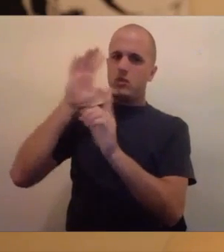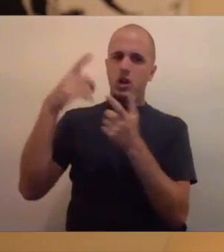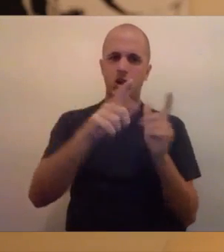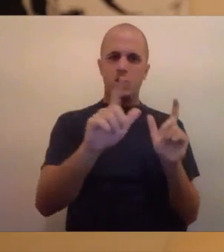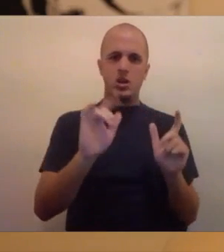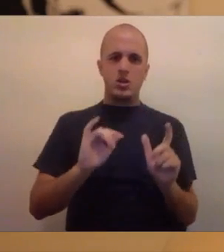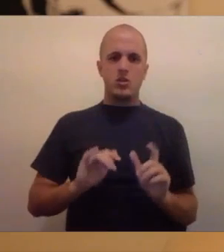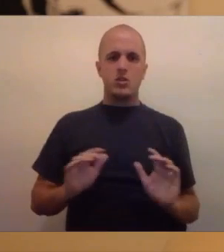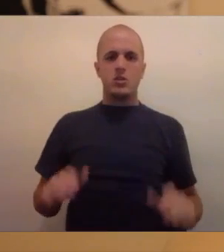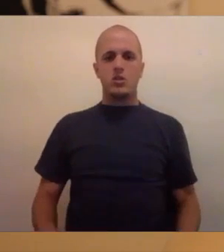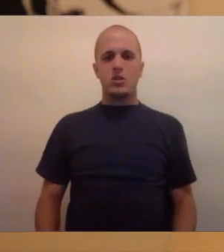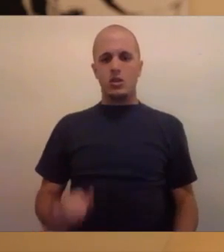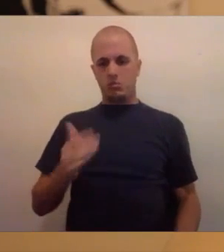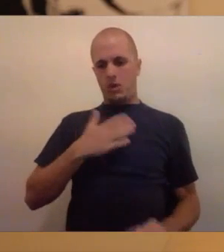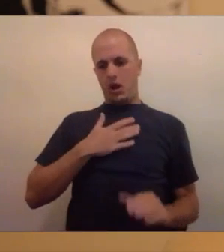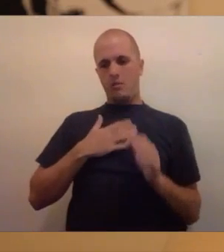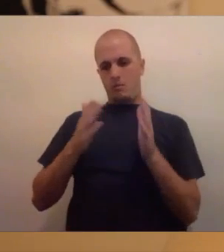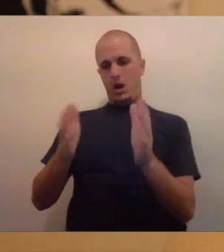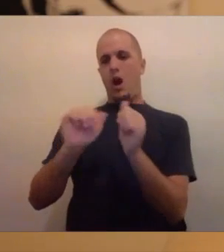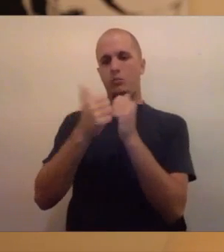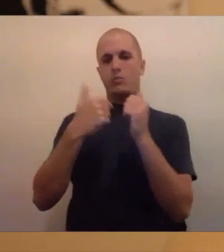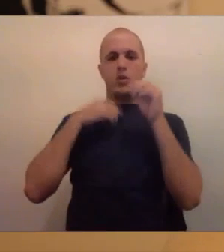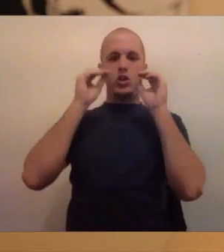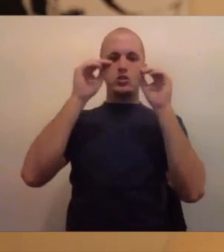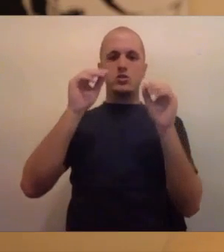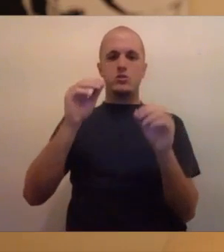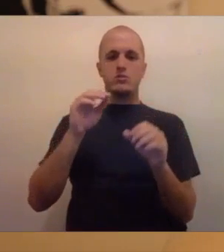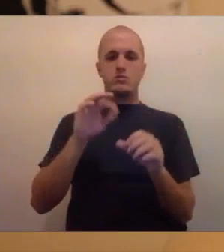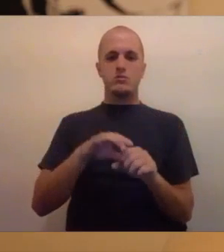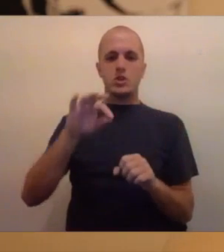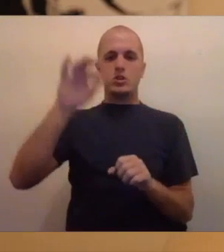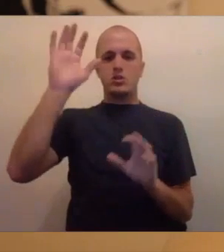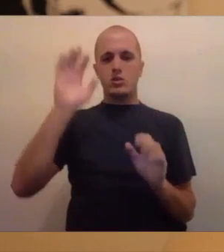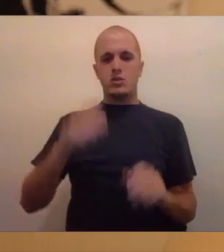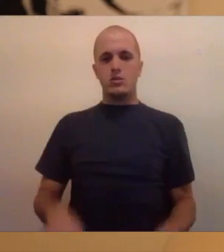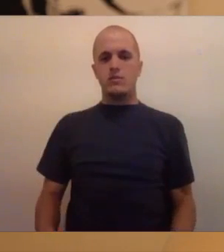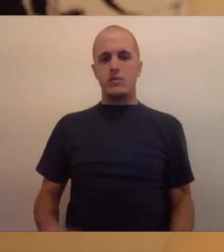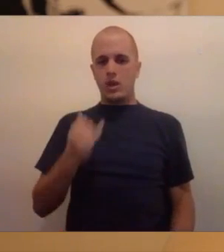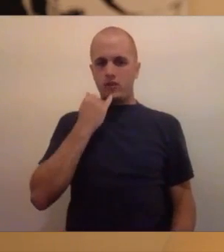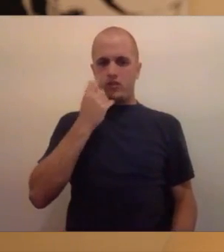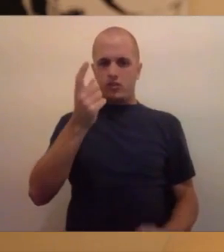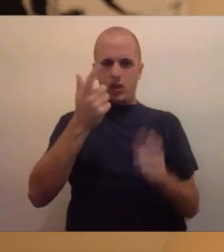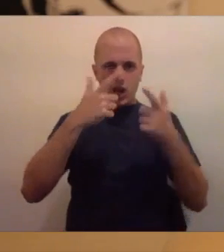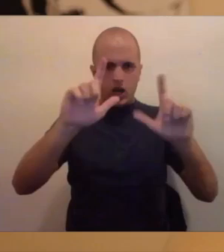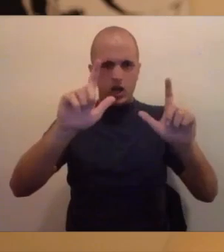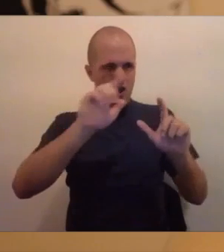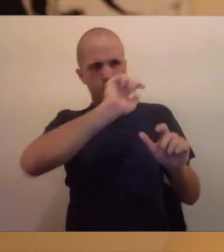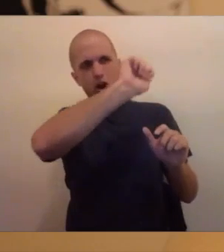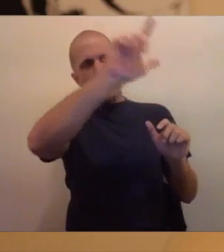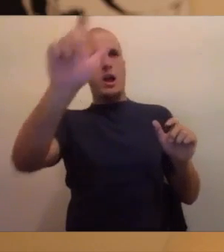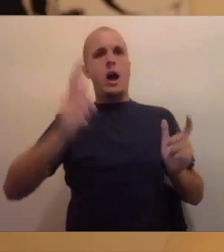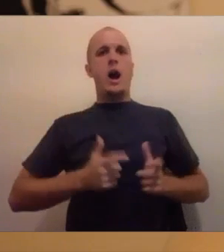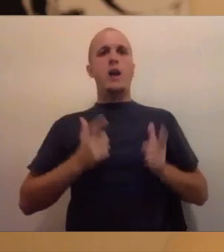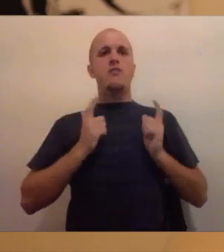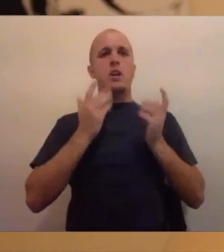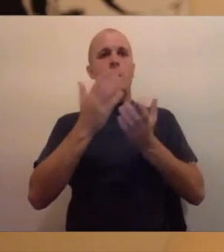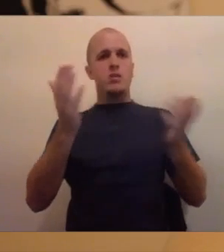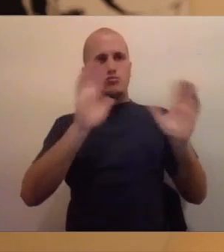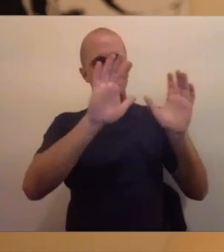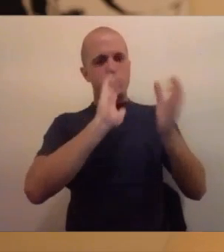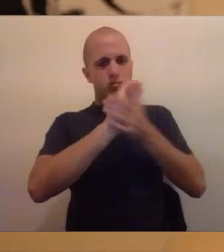Let live. That is my way of teaching spirituality. If you let live all living beings